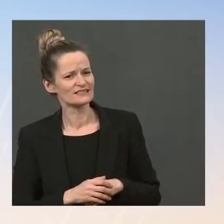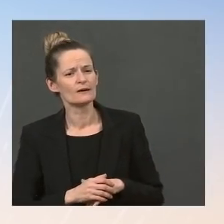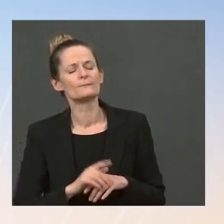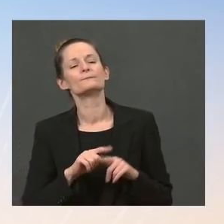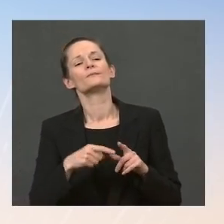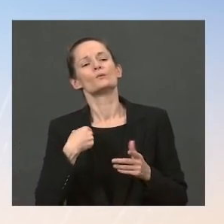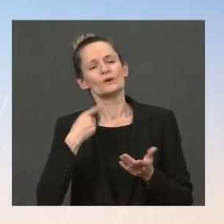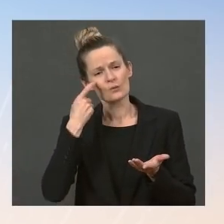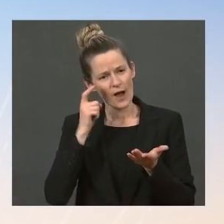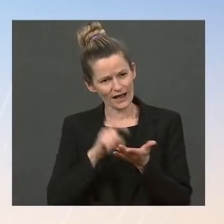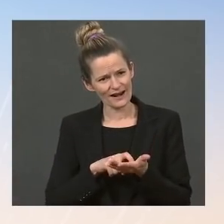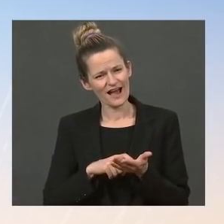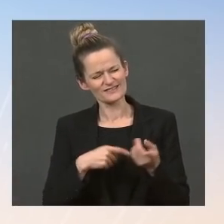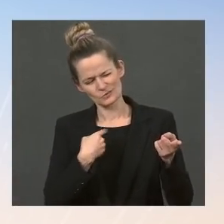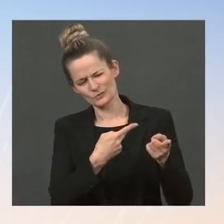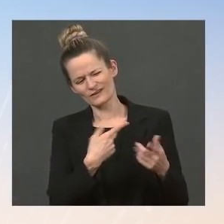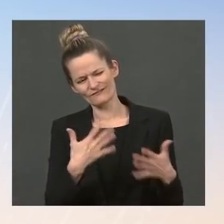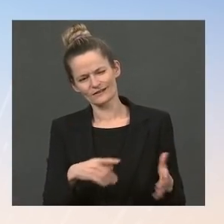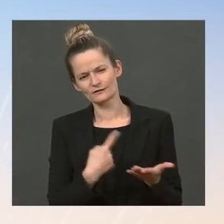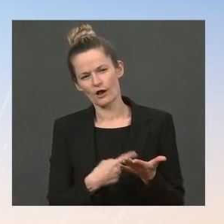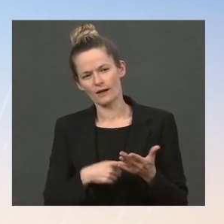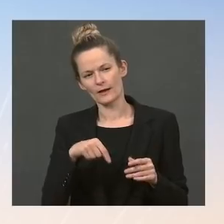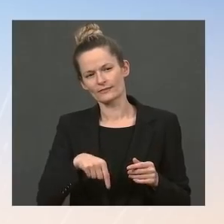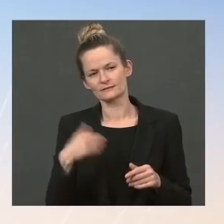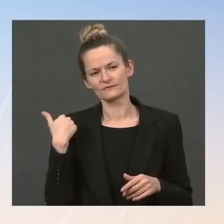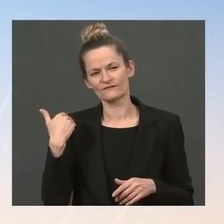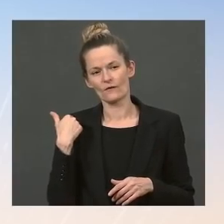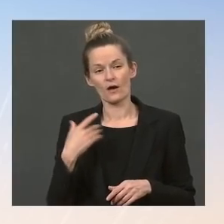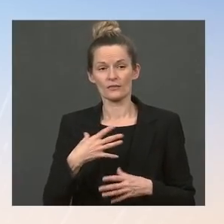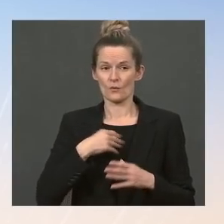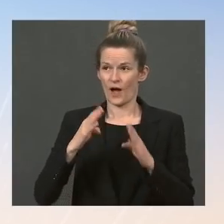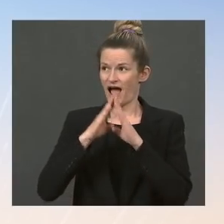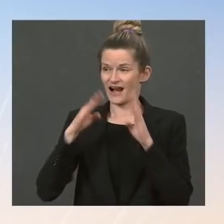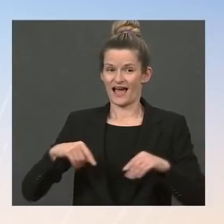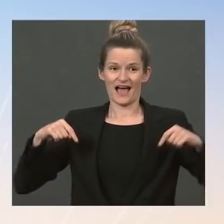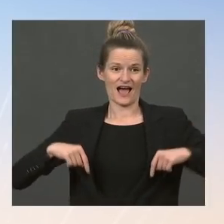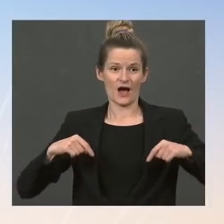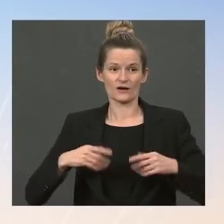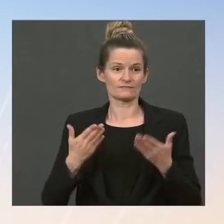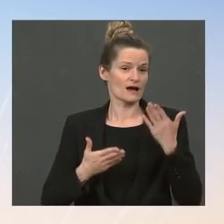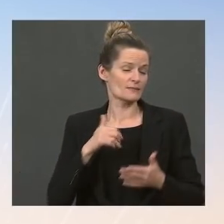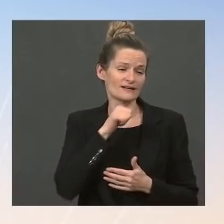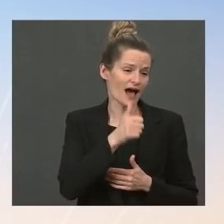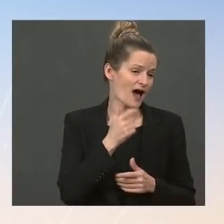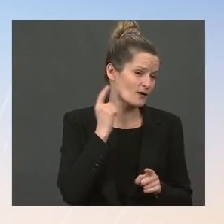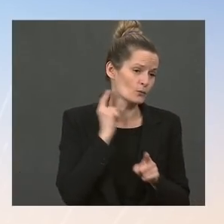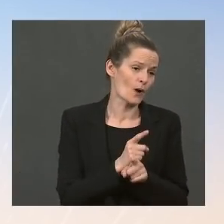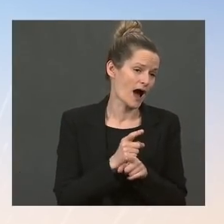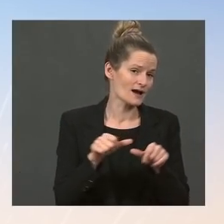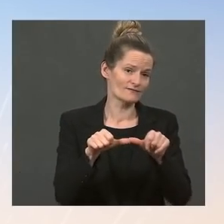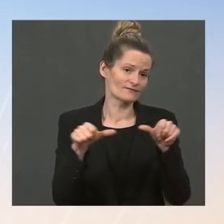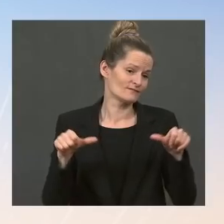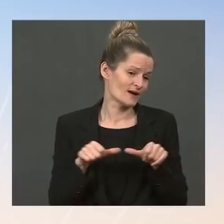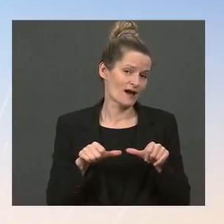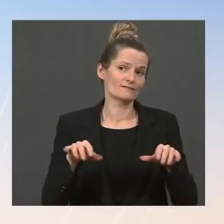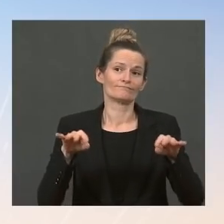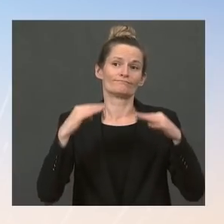that we are not always the right platform or the right voice. Right? Sometimes that's because people may not like the President